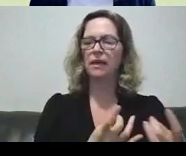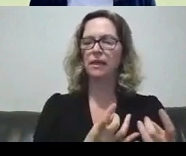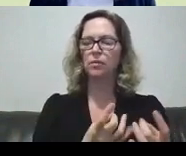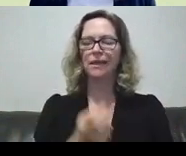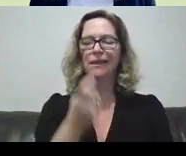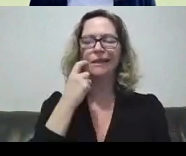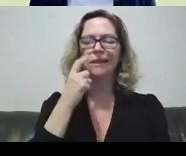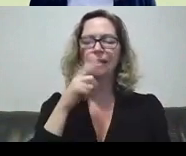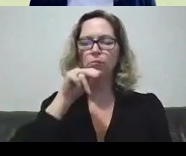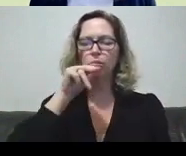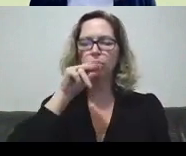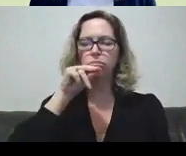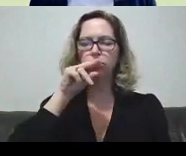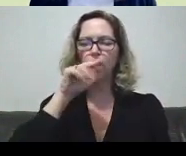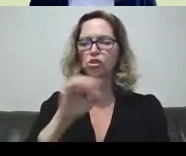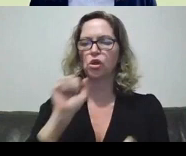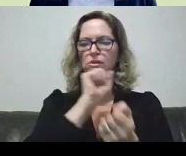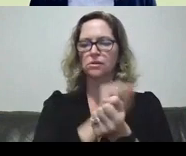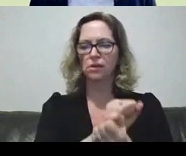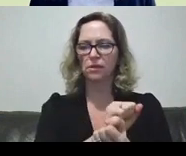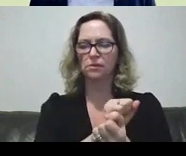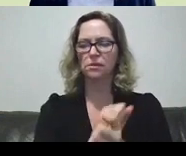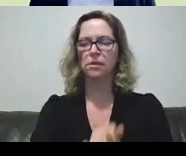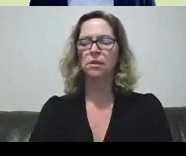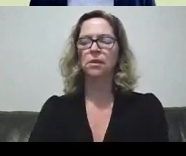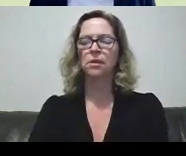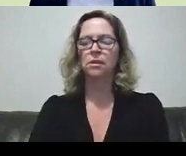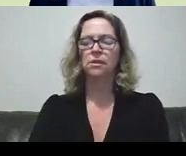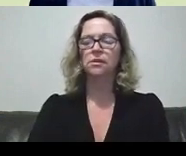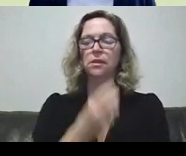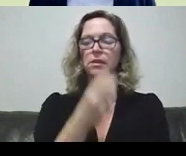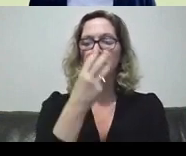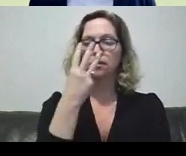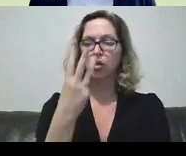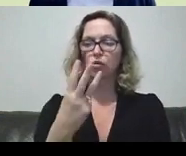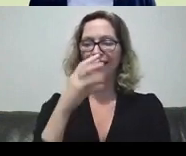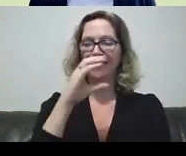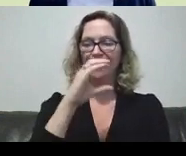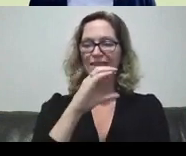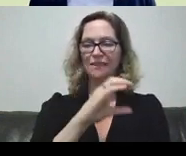for you so we like to think of it as three C's: confidence you believe in your